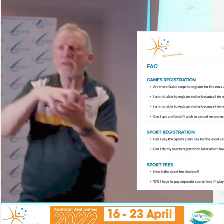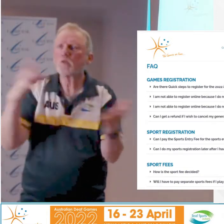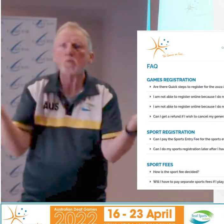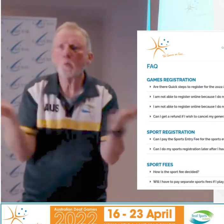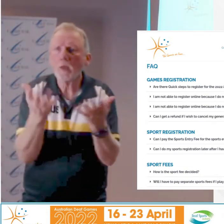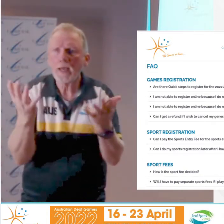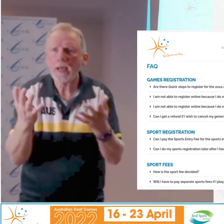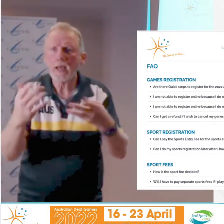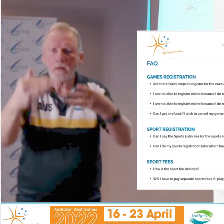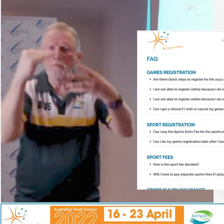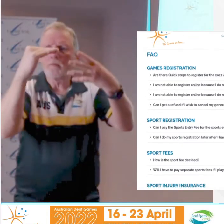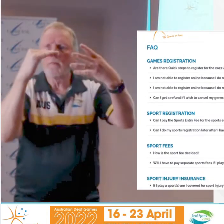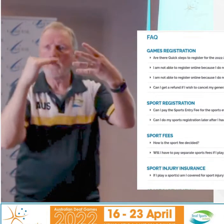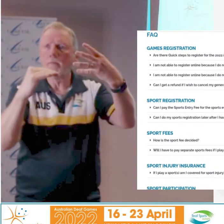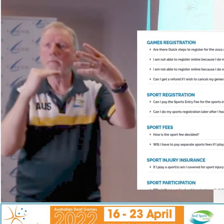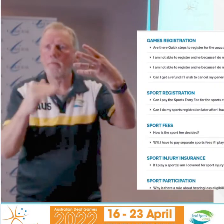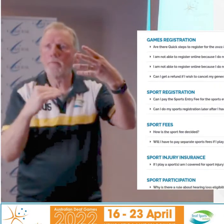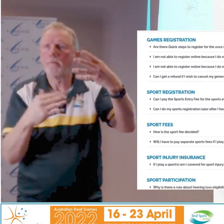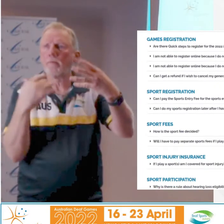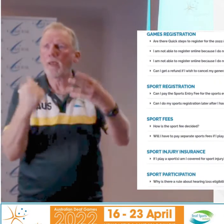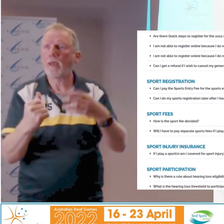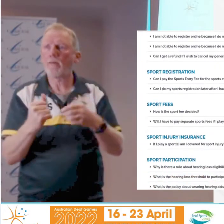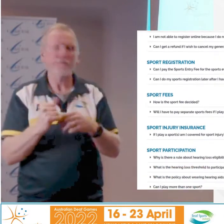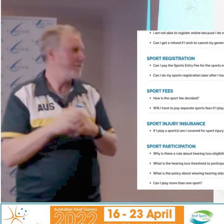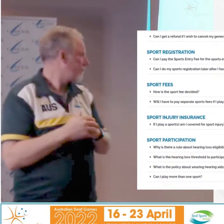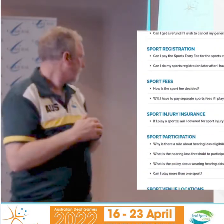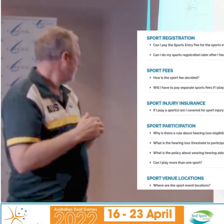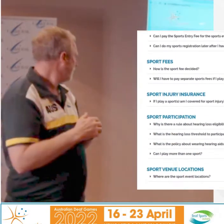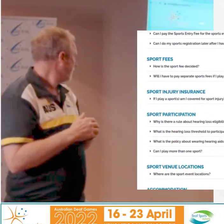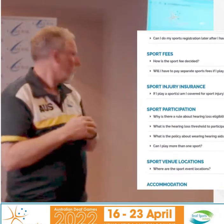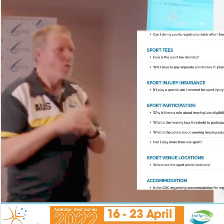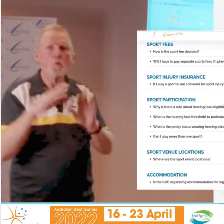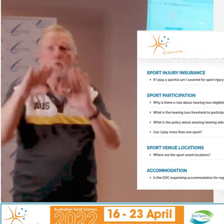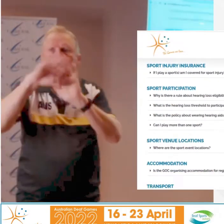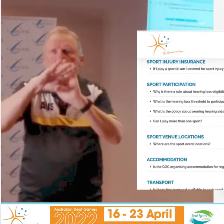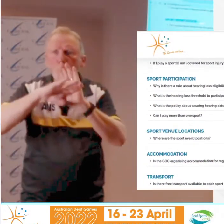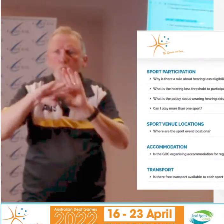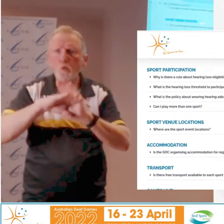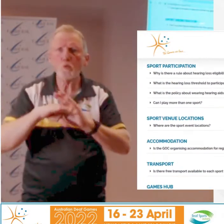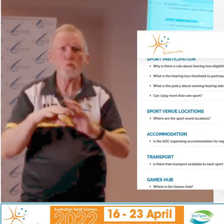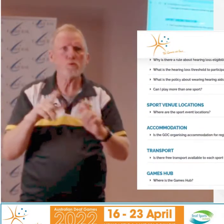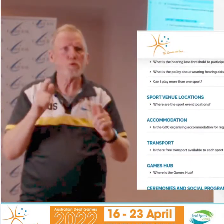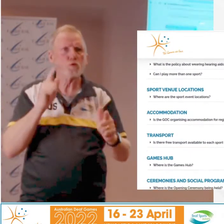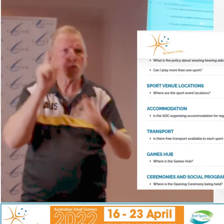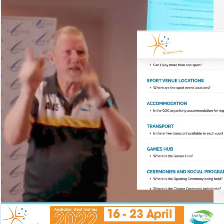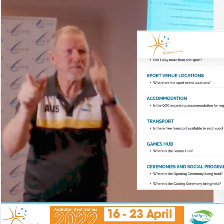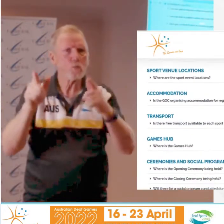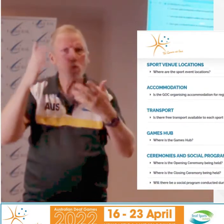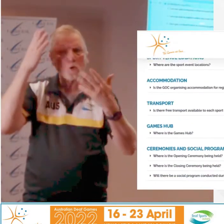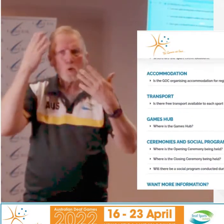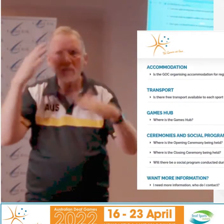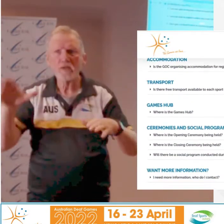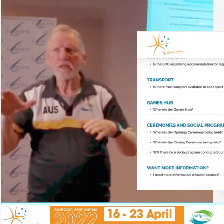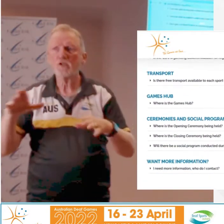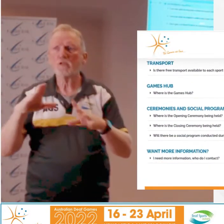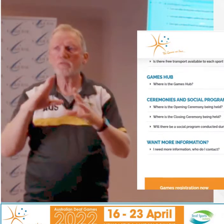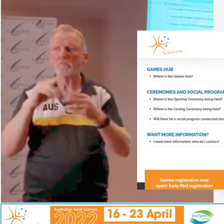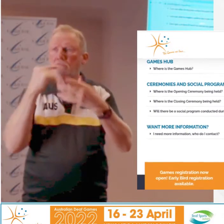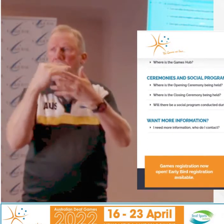participation transport games hub ceremonies and social programs what are the rules accommodation